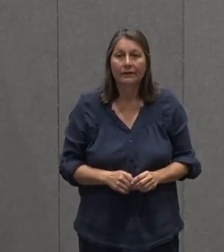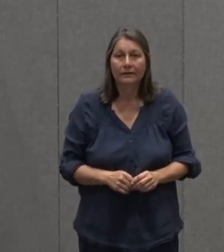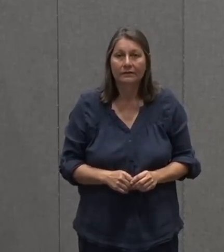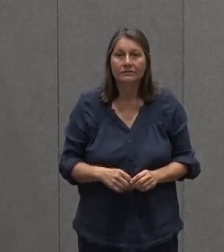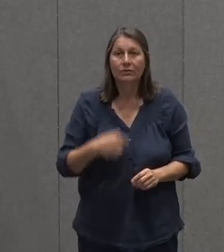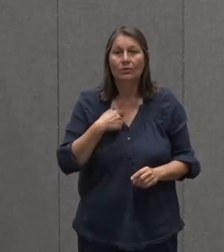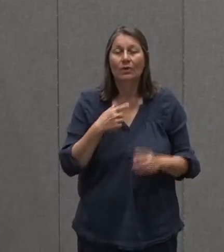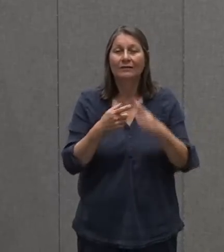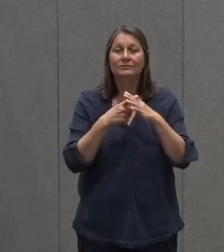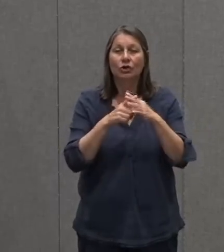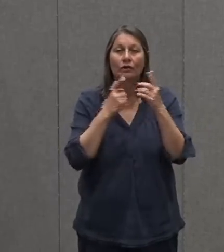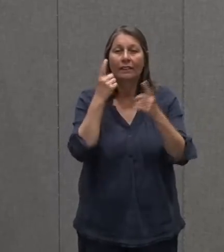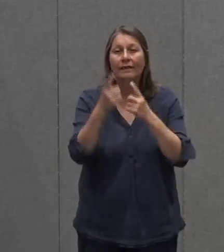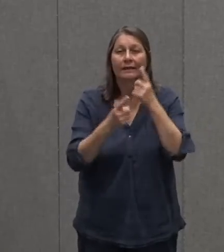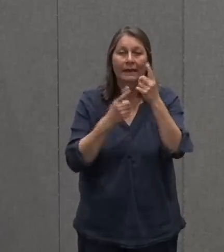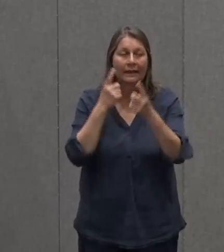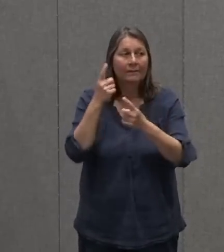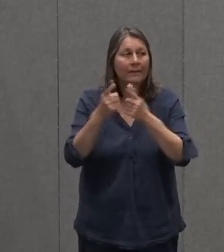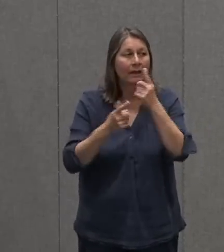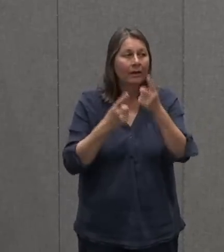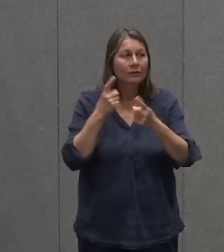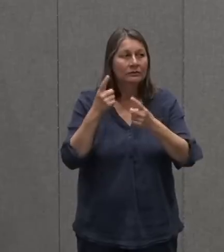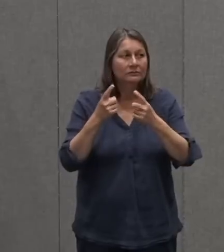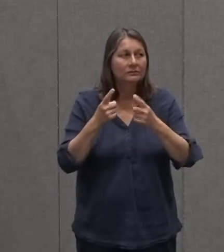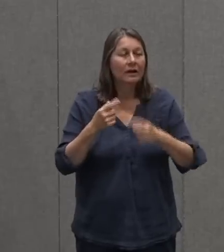is I just started playing with like a 12